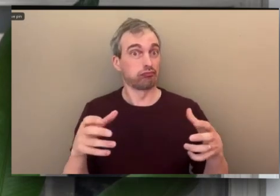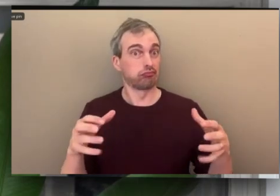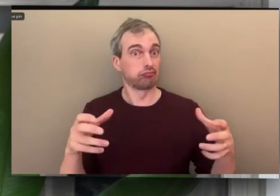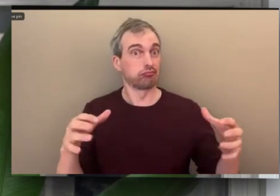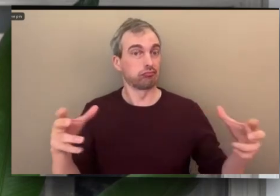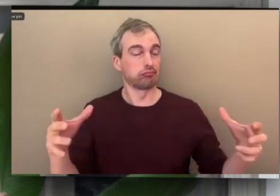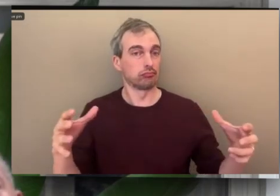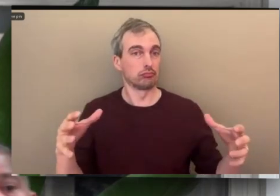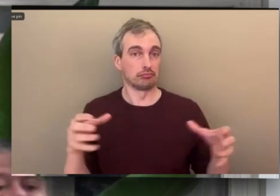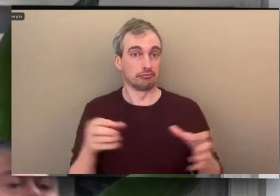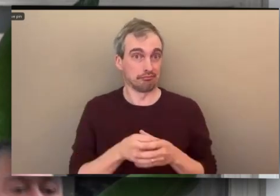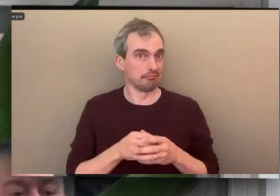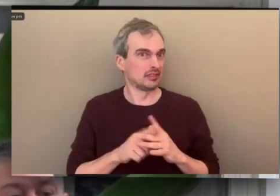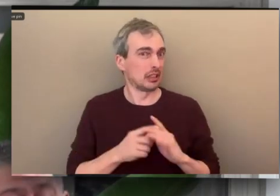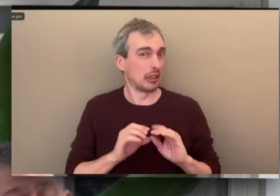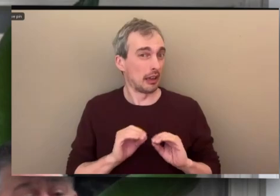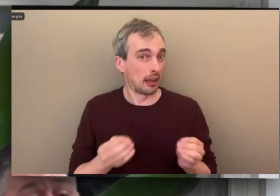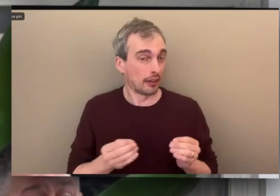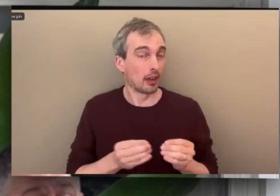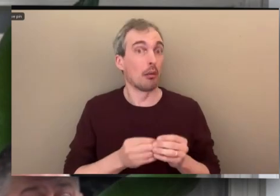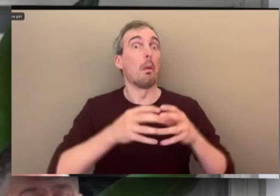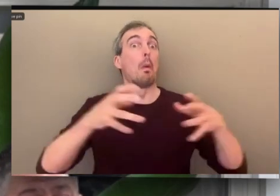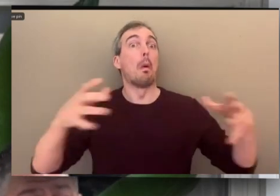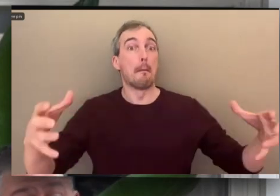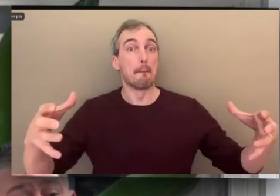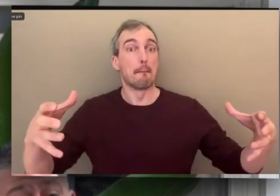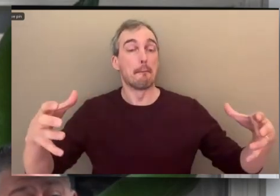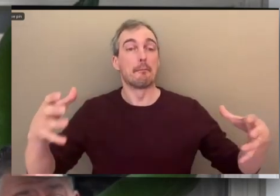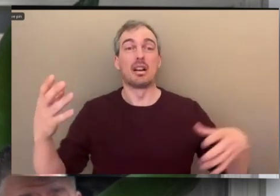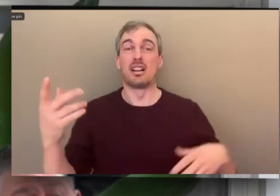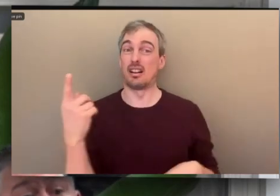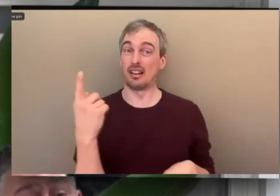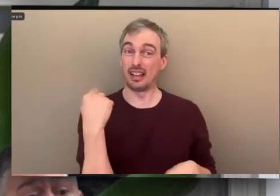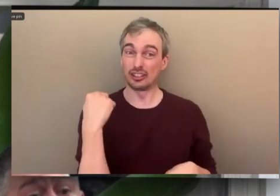We brought every single piece of accessibility for the enterprise into our shop.